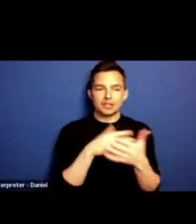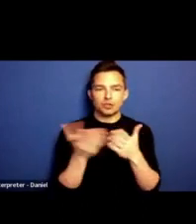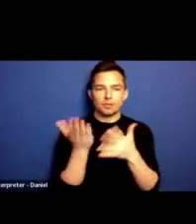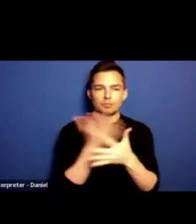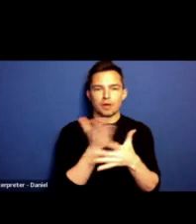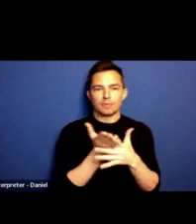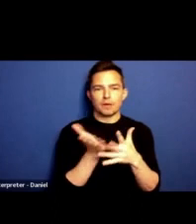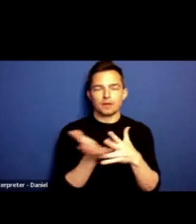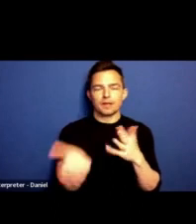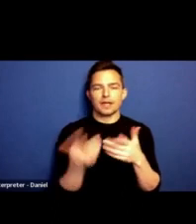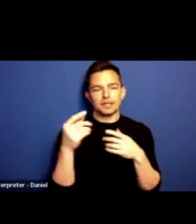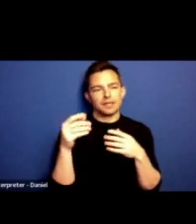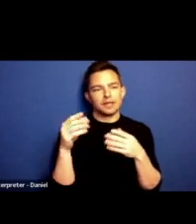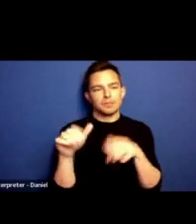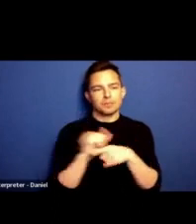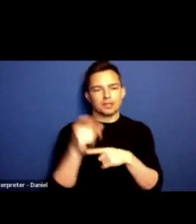mindfulness activities. Next slide please.